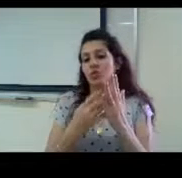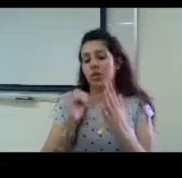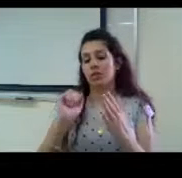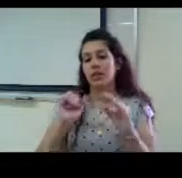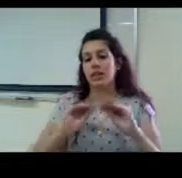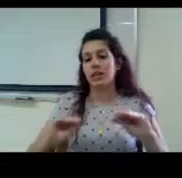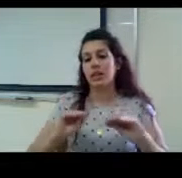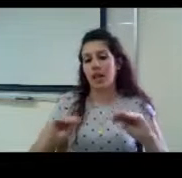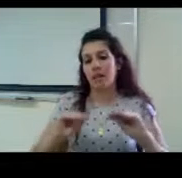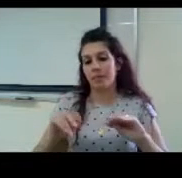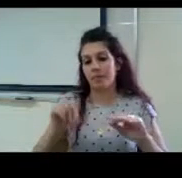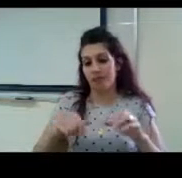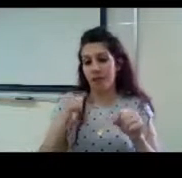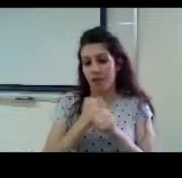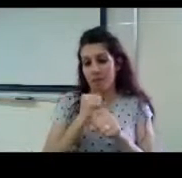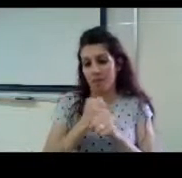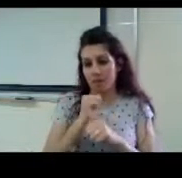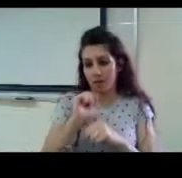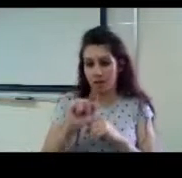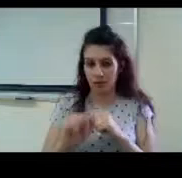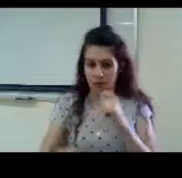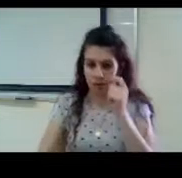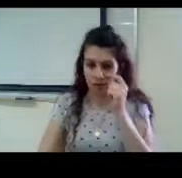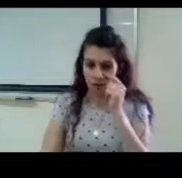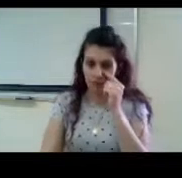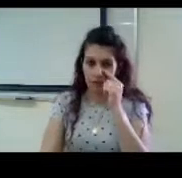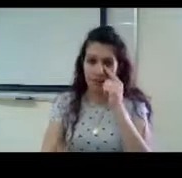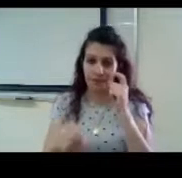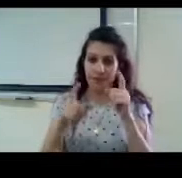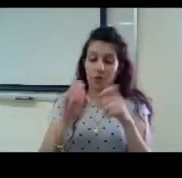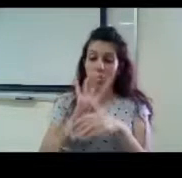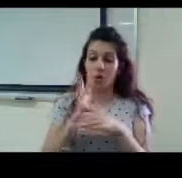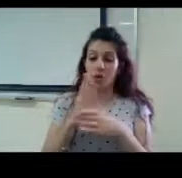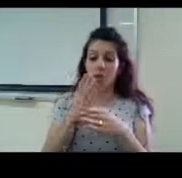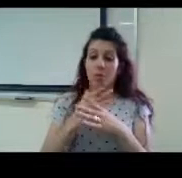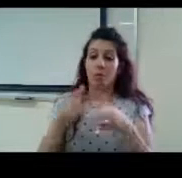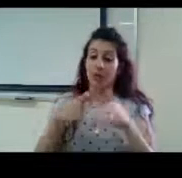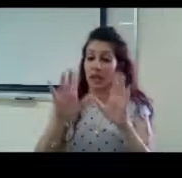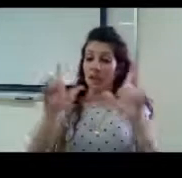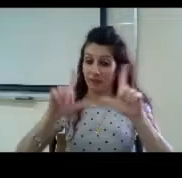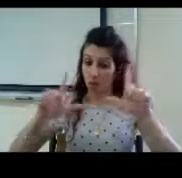with of coaches and facilitators as you know yes they were experts in some